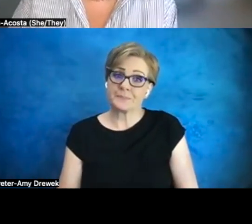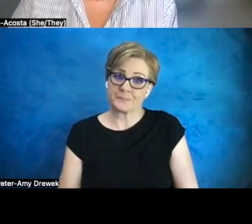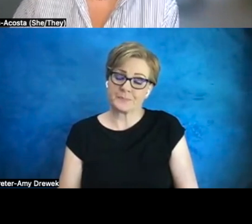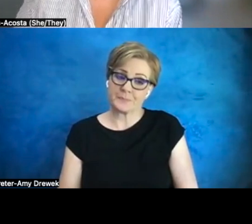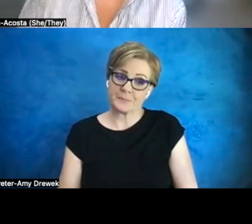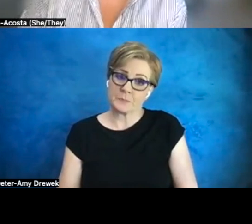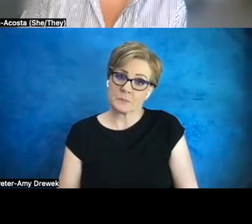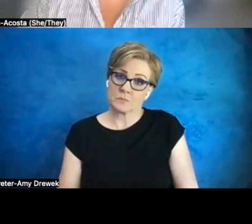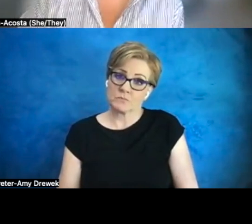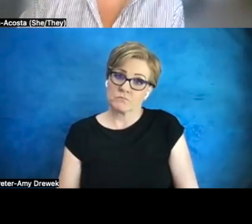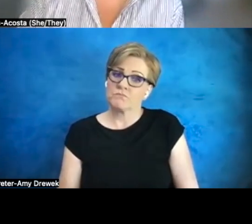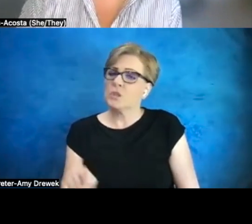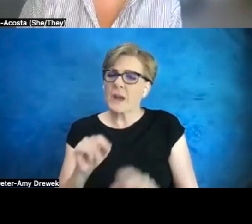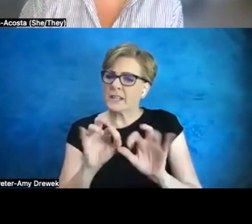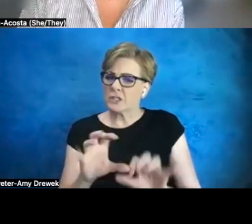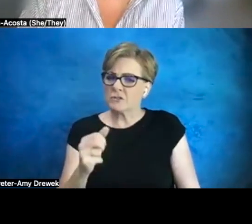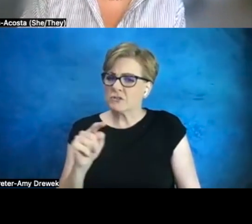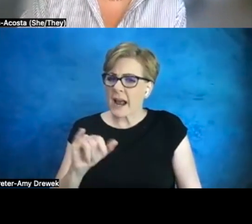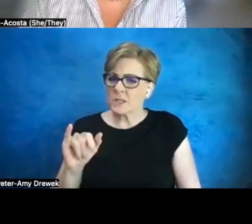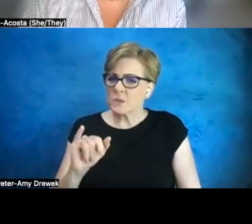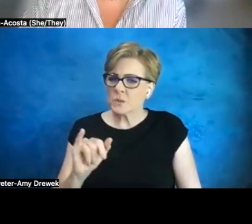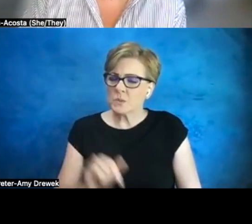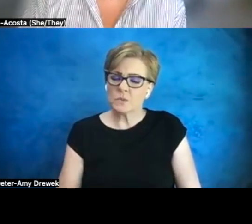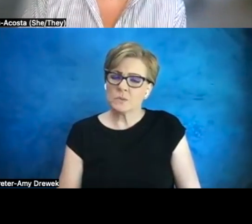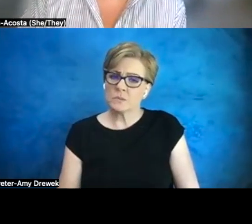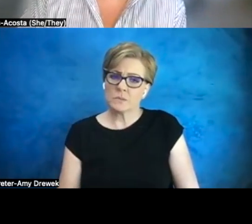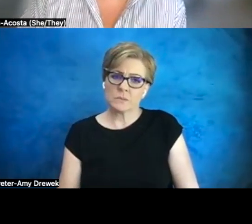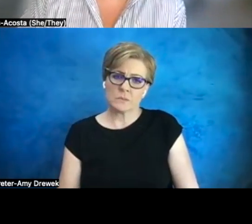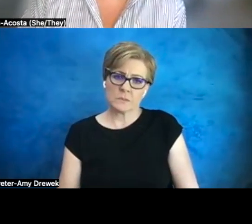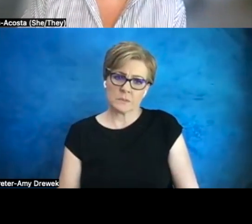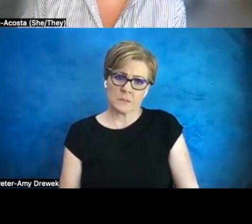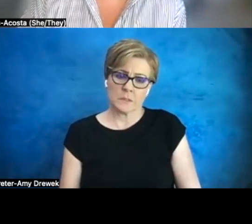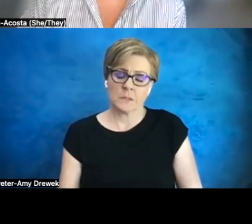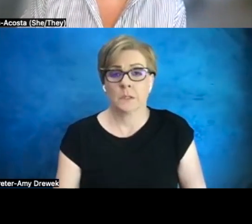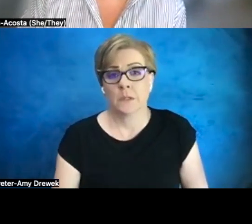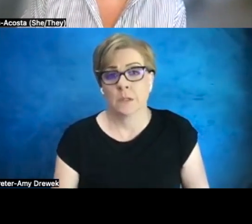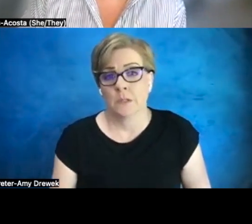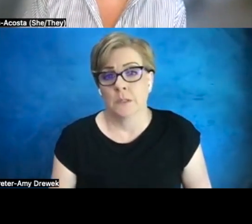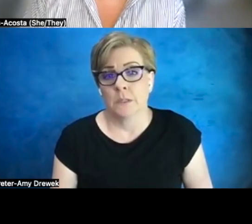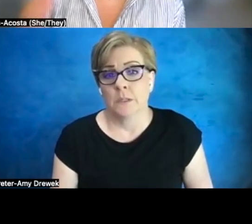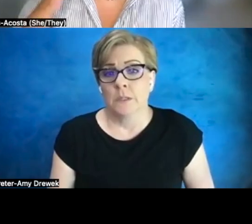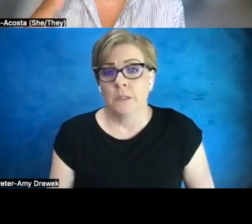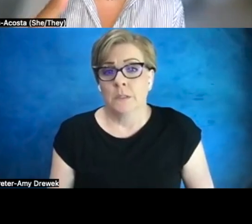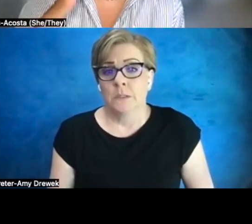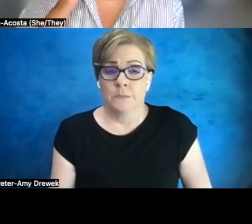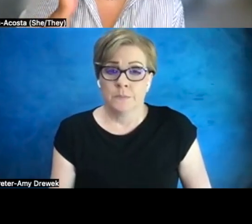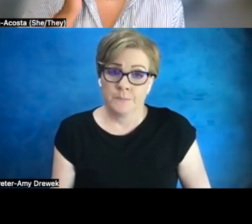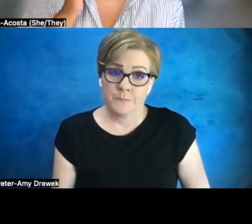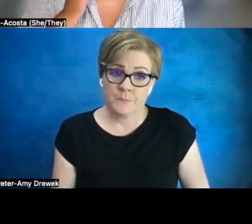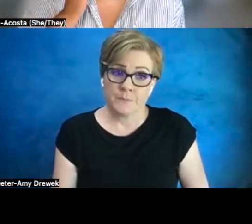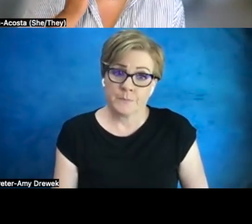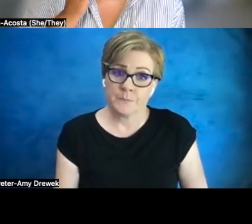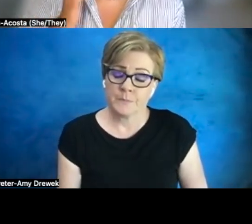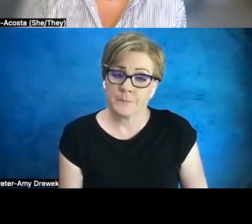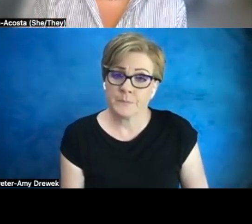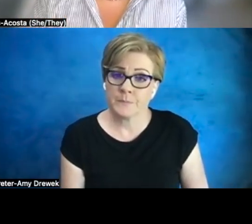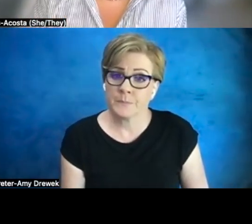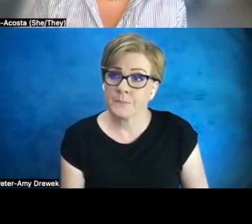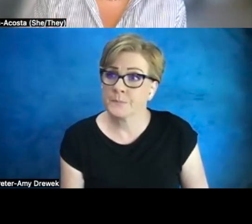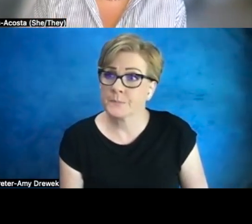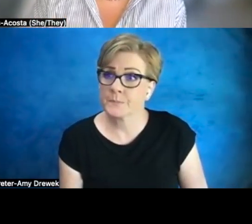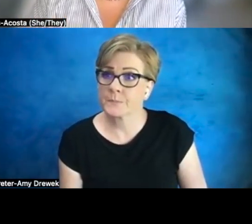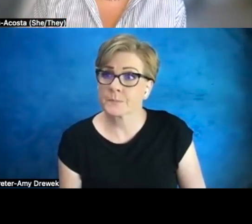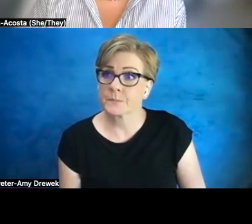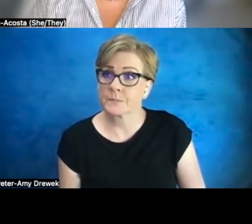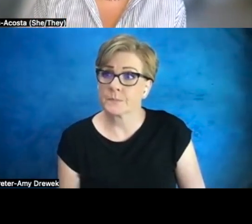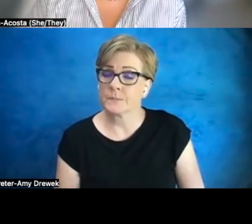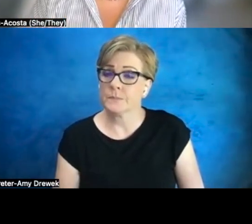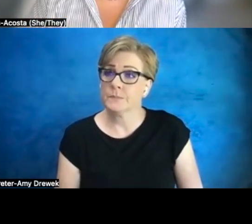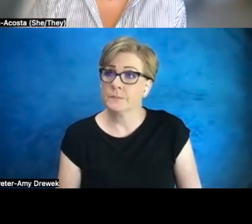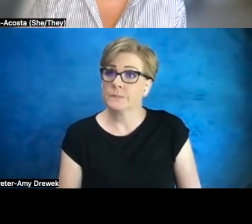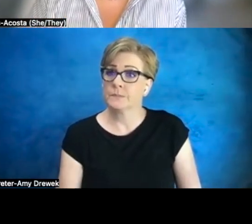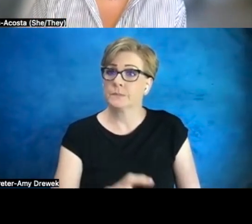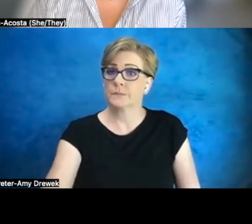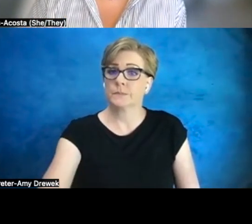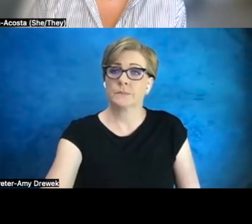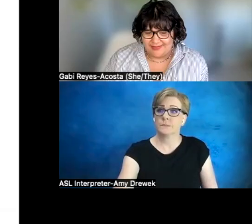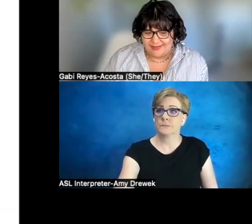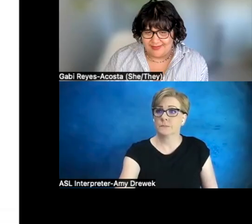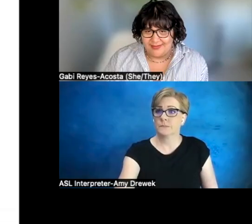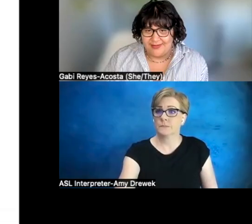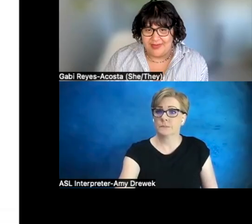And you can share in the chat as well. You do not need to share out.